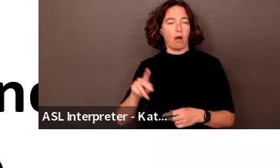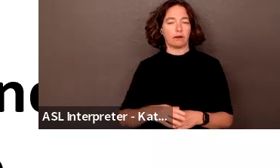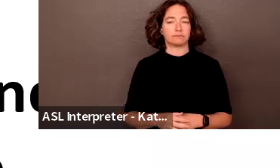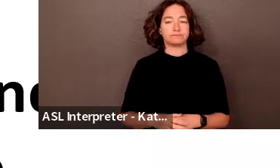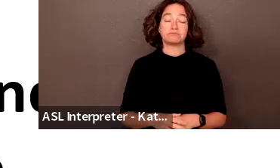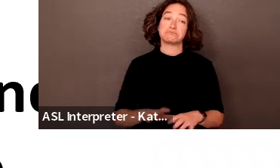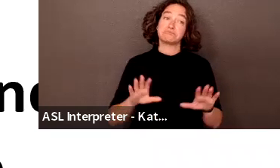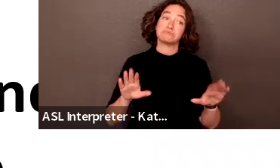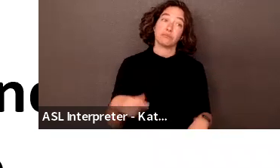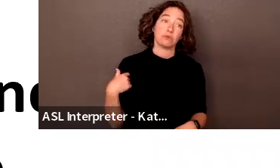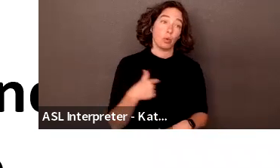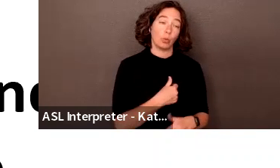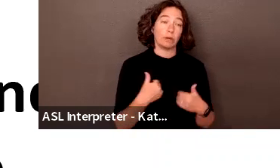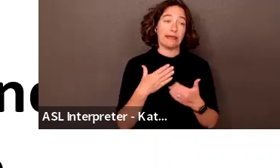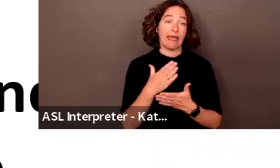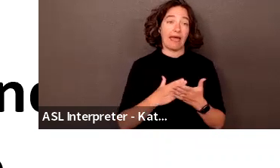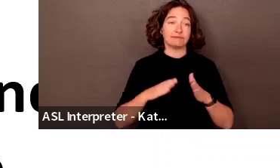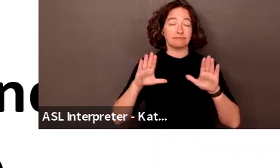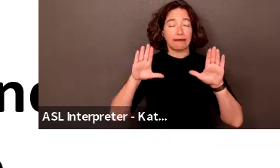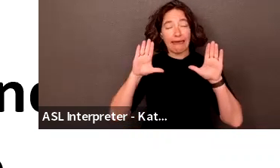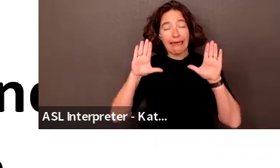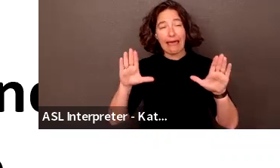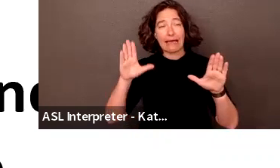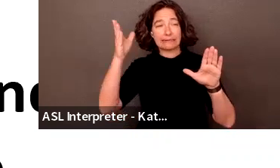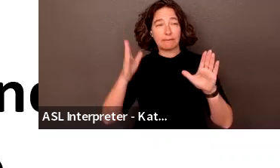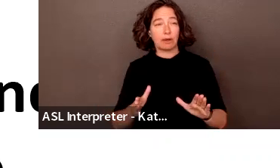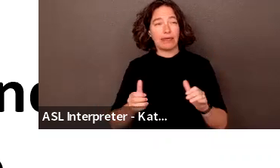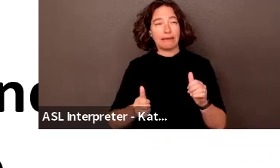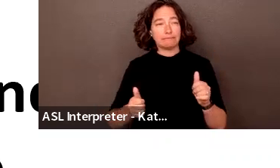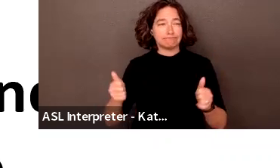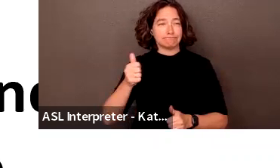plan and you'll get it to continue as well as change. Those are different